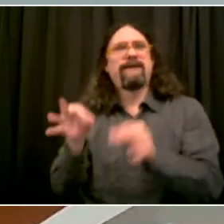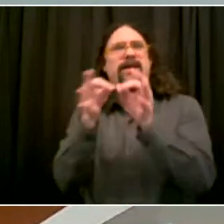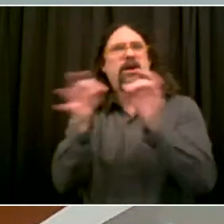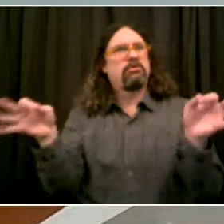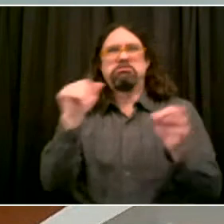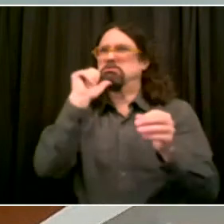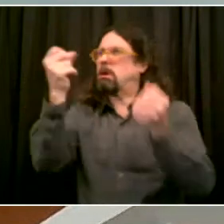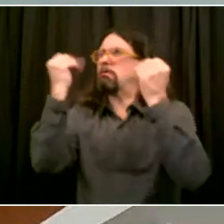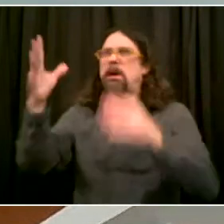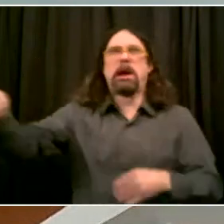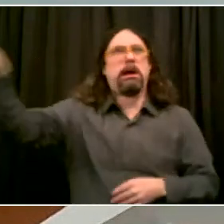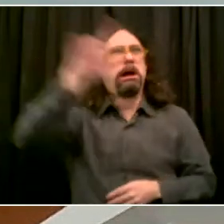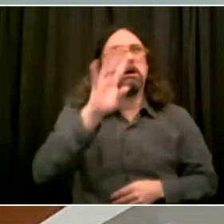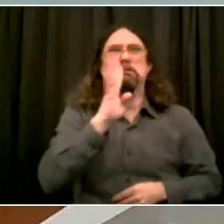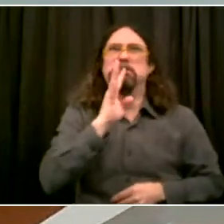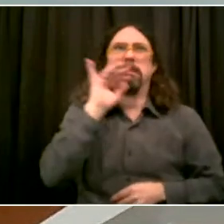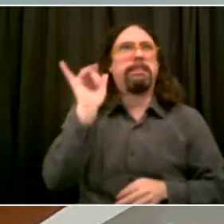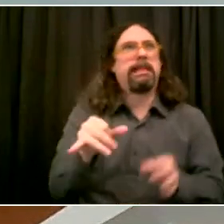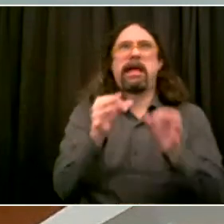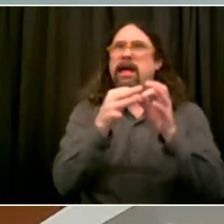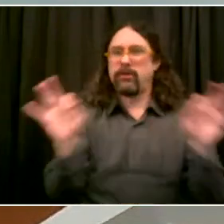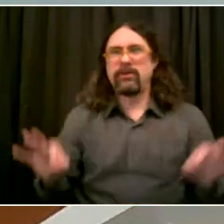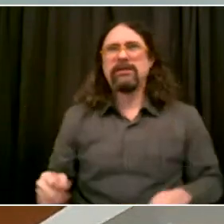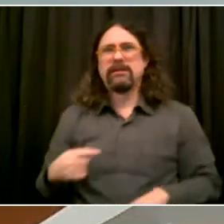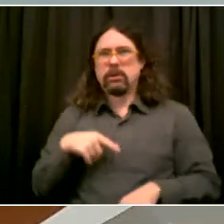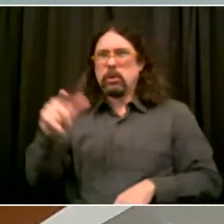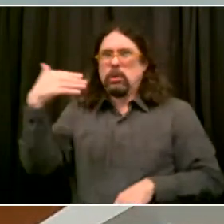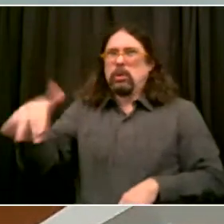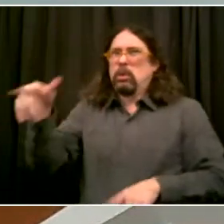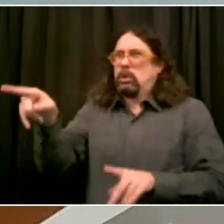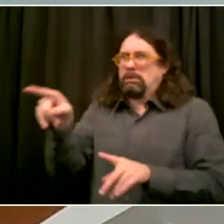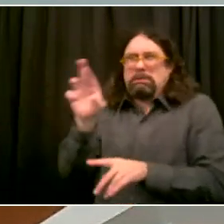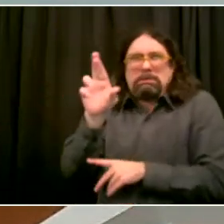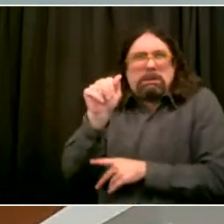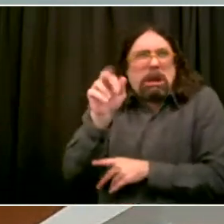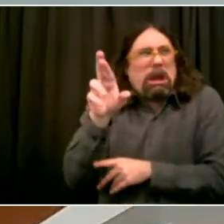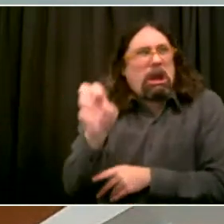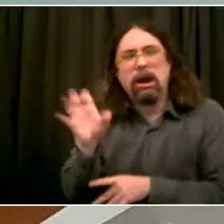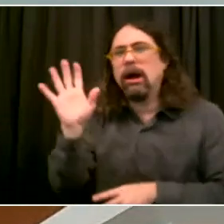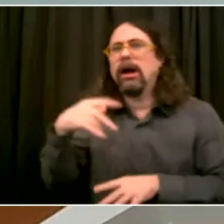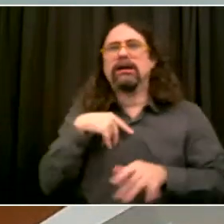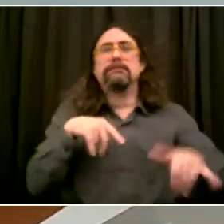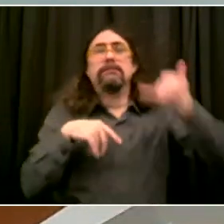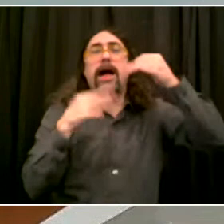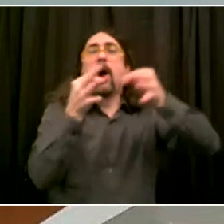COMMUNICATE WITH HER. EVERY PERSON THAT COMES TO ONE OF OUR SITES